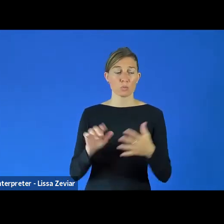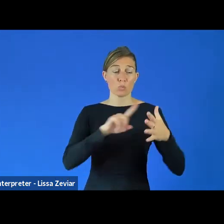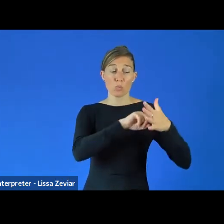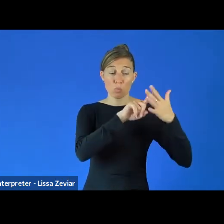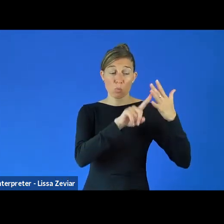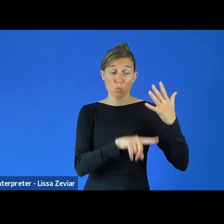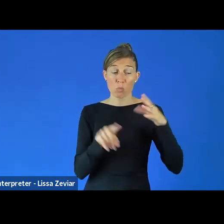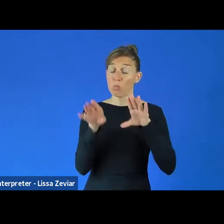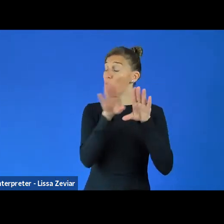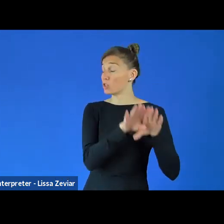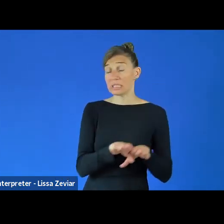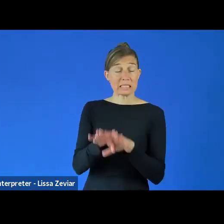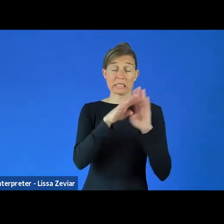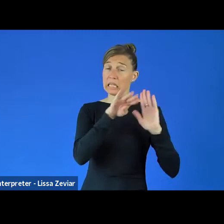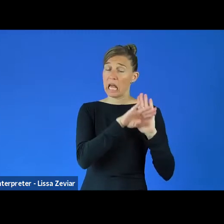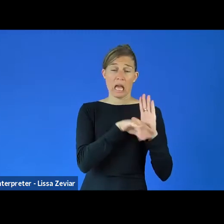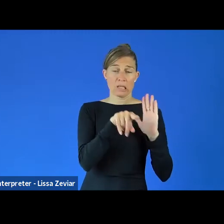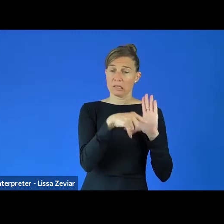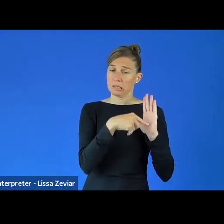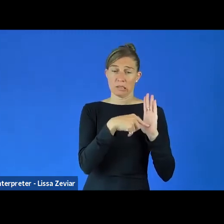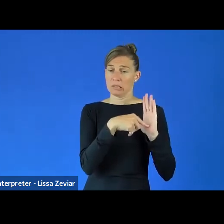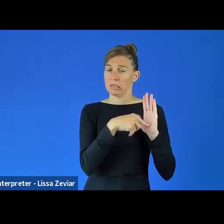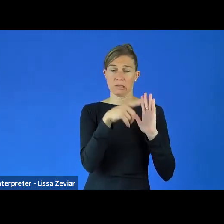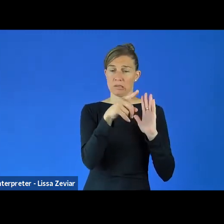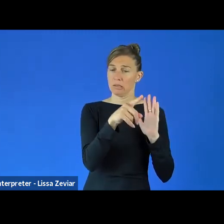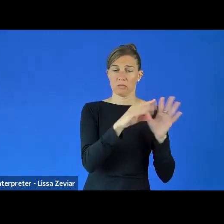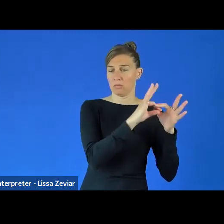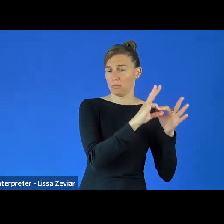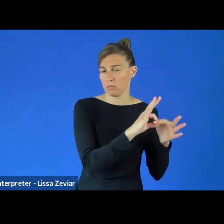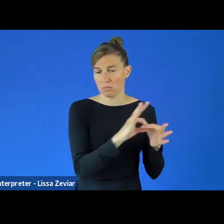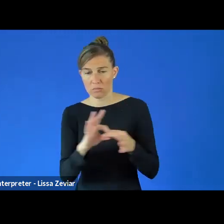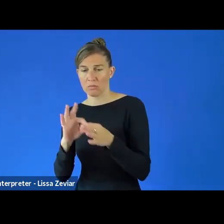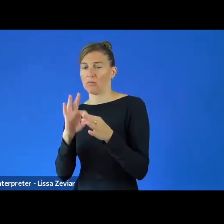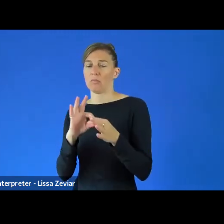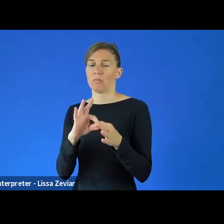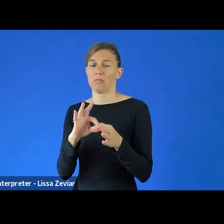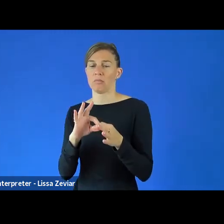They are not yet developed and published as for the new ones.